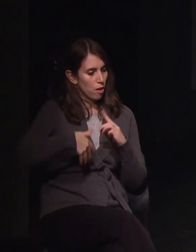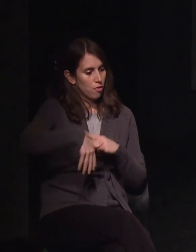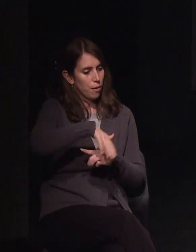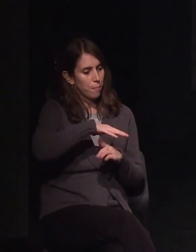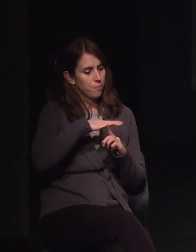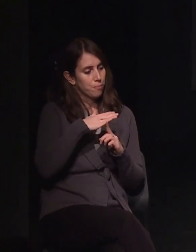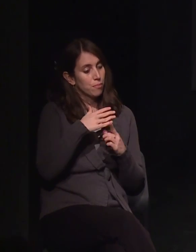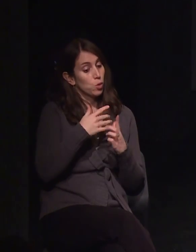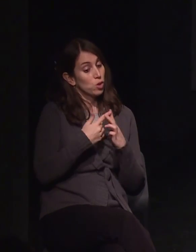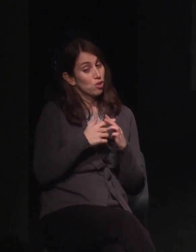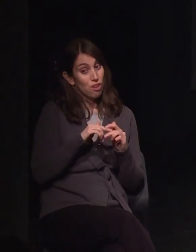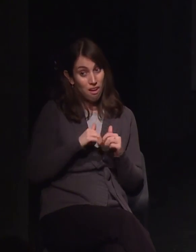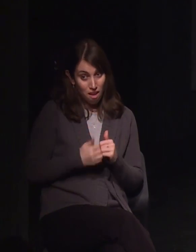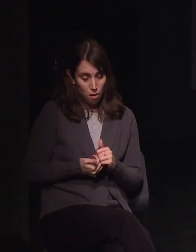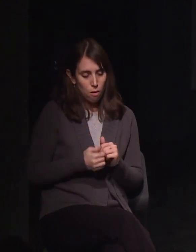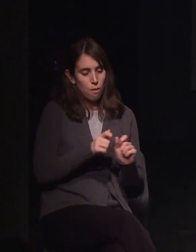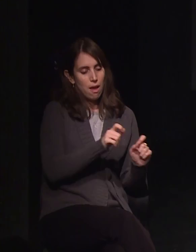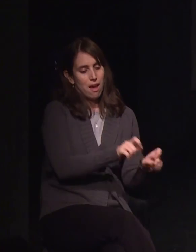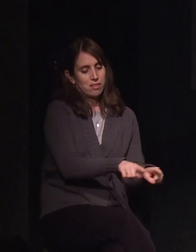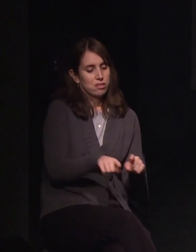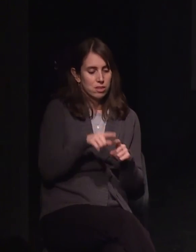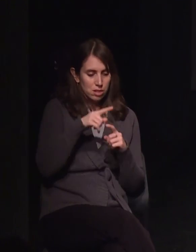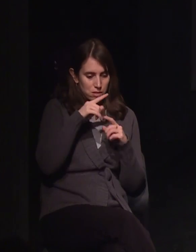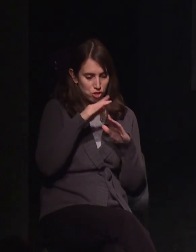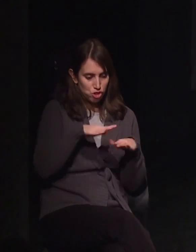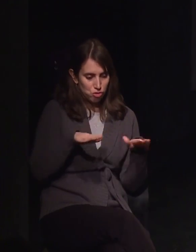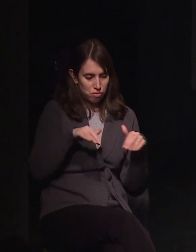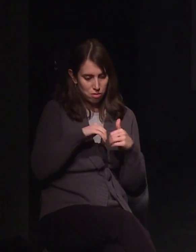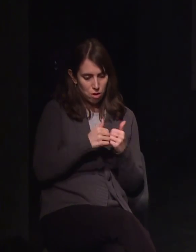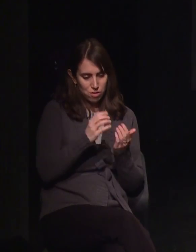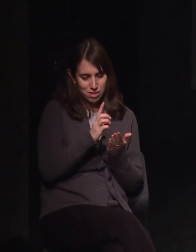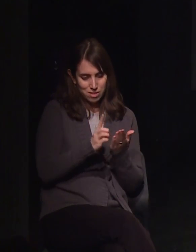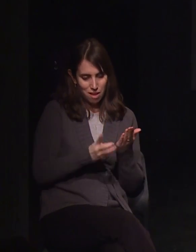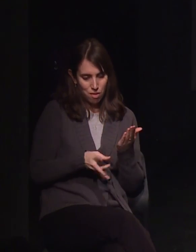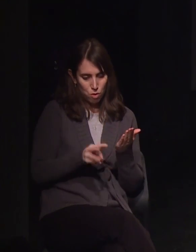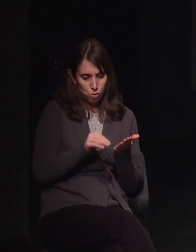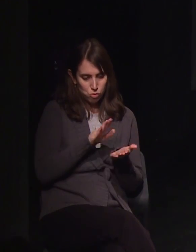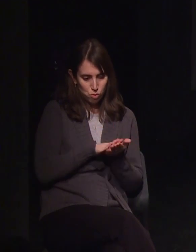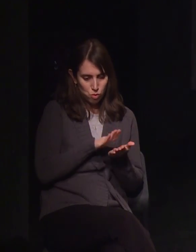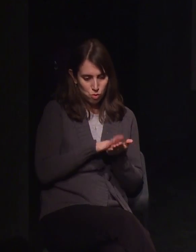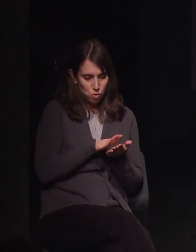Couldn’t figure out why the kids, what was happening with this, kids learned design theory,